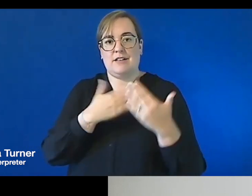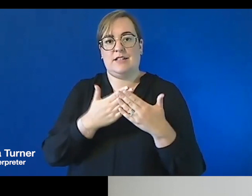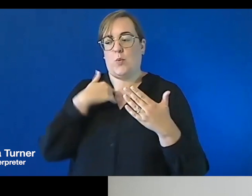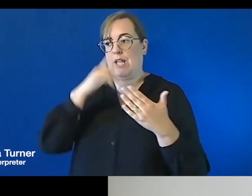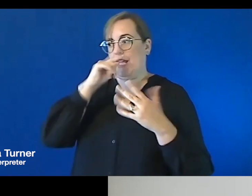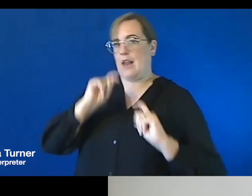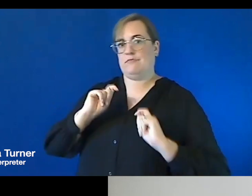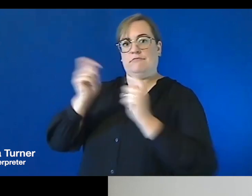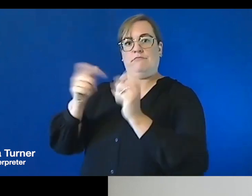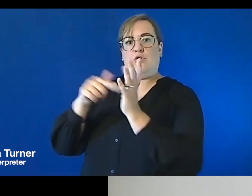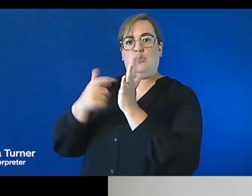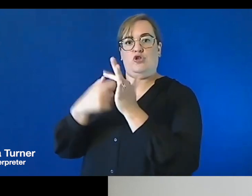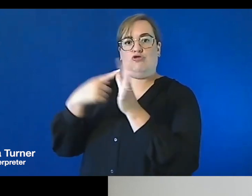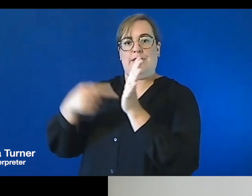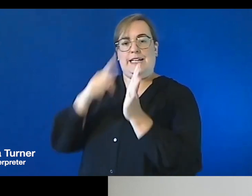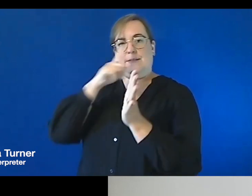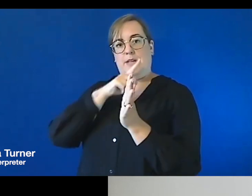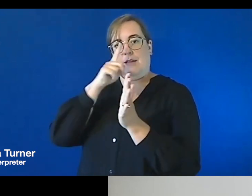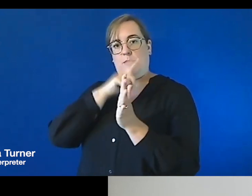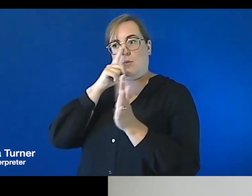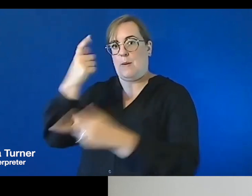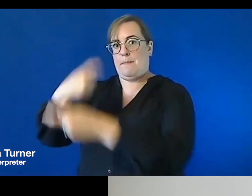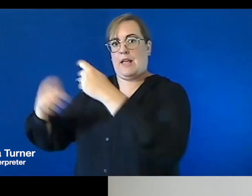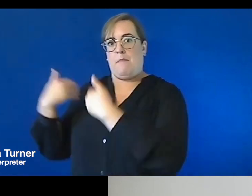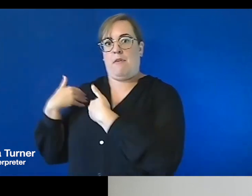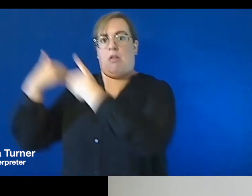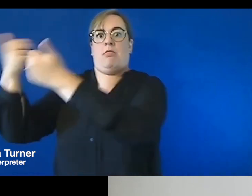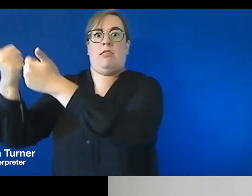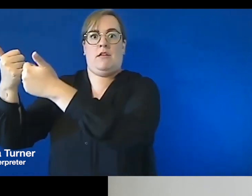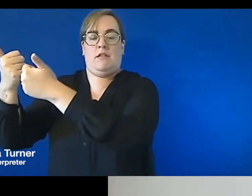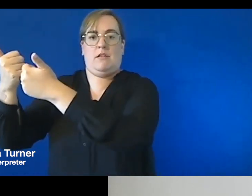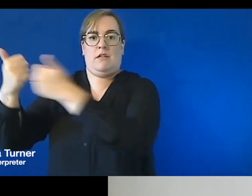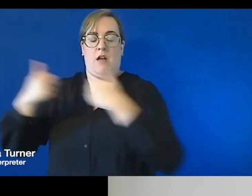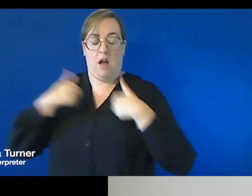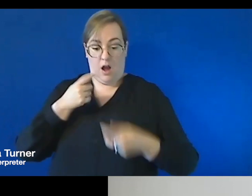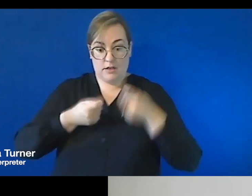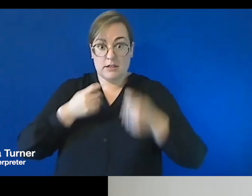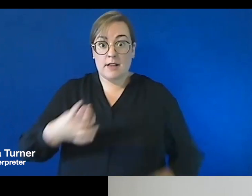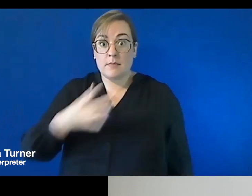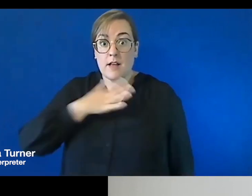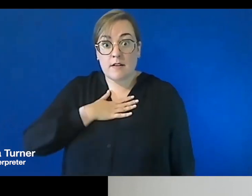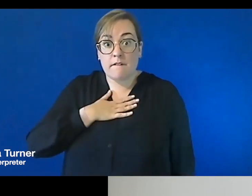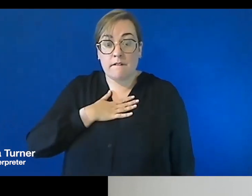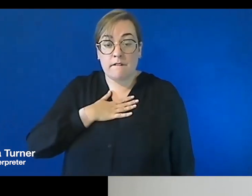and people became really healthy, until I tested myself, it's it's better to